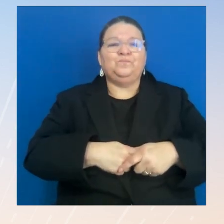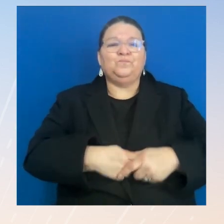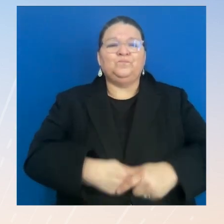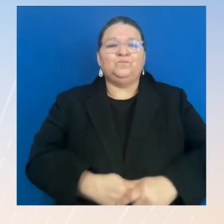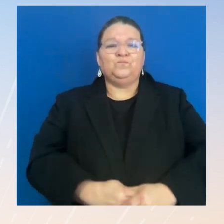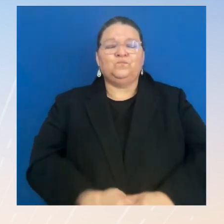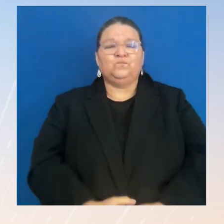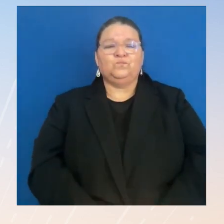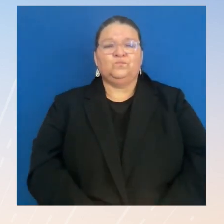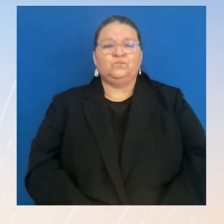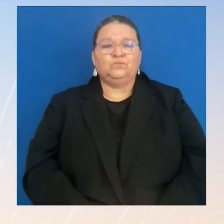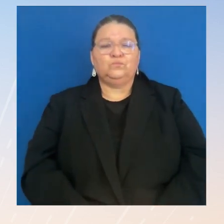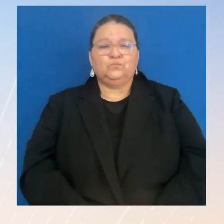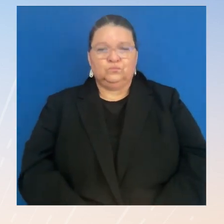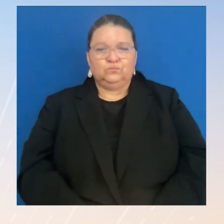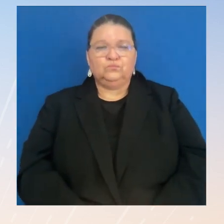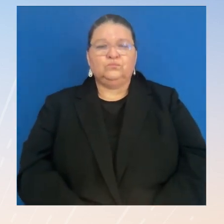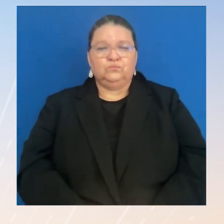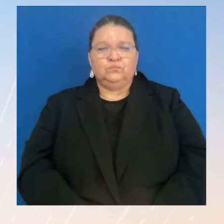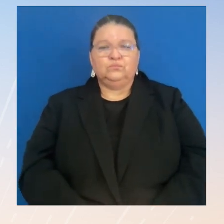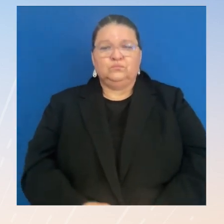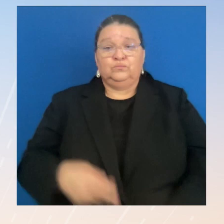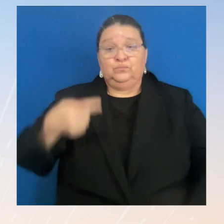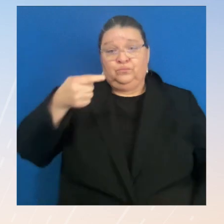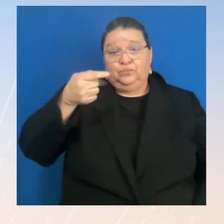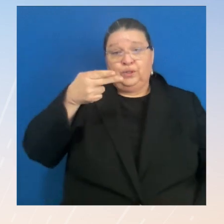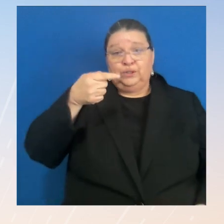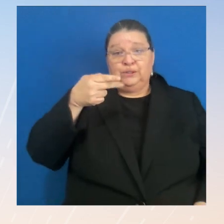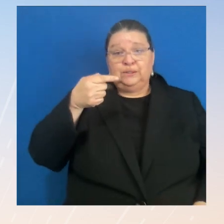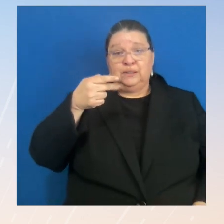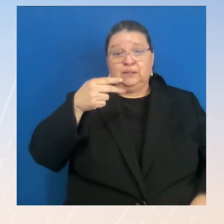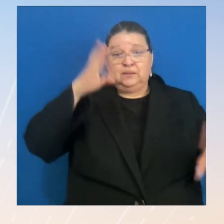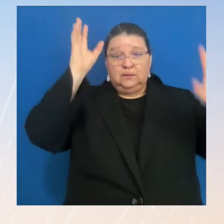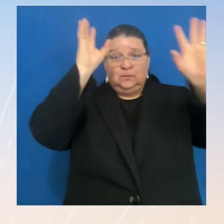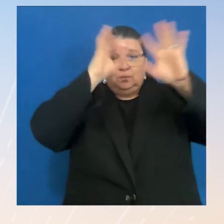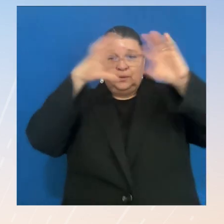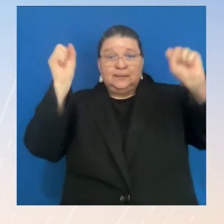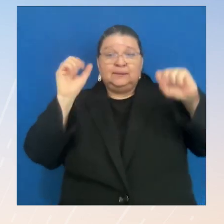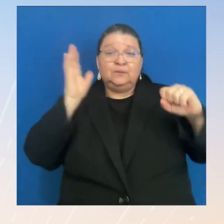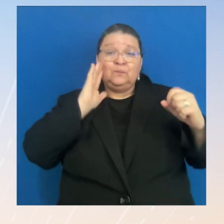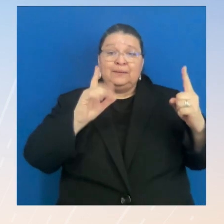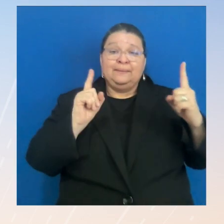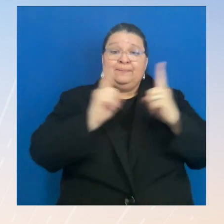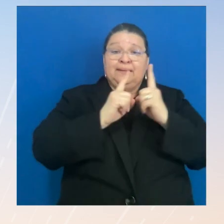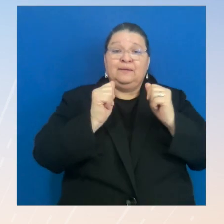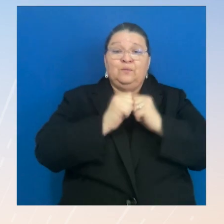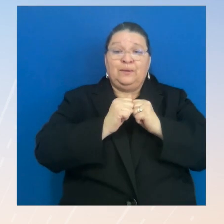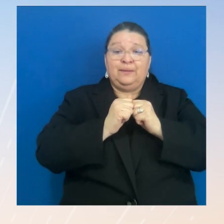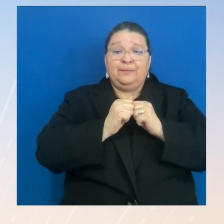Ms. Psaki: Yeah. Best day of the year. The Press: Yeah. Does the White House view that as in any way a sign